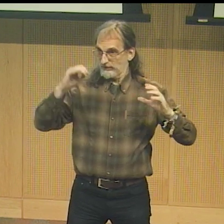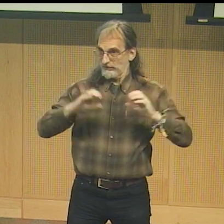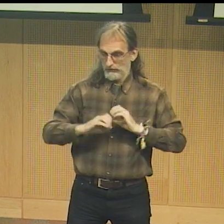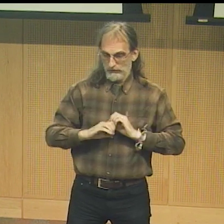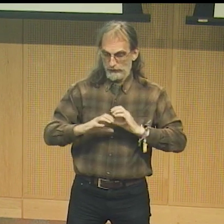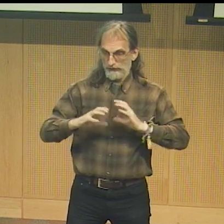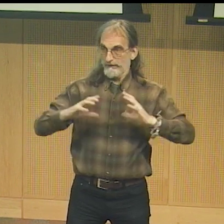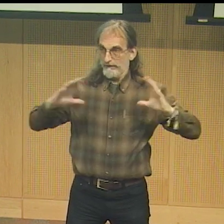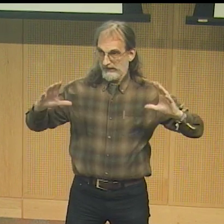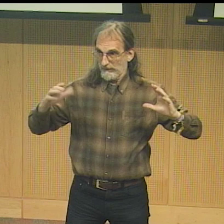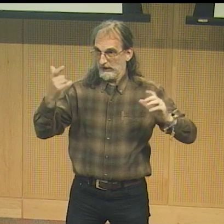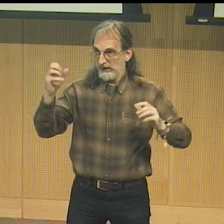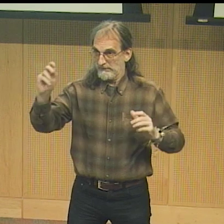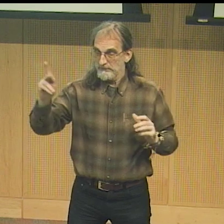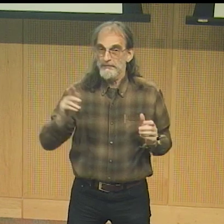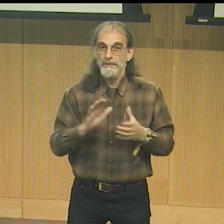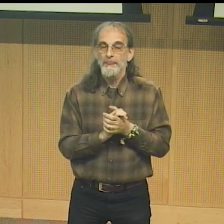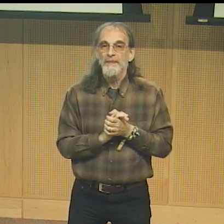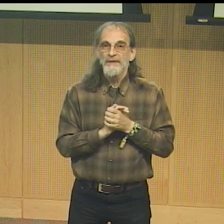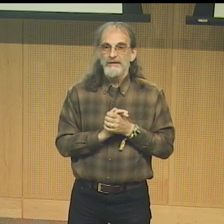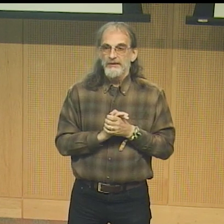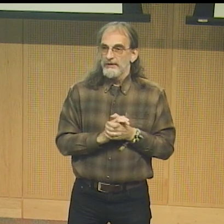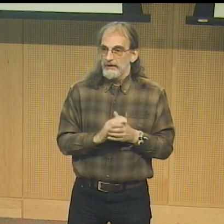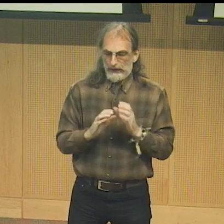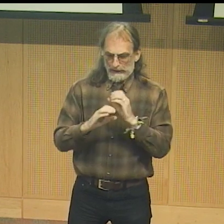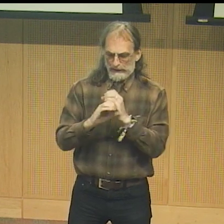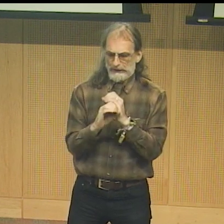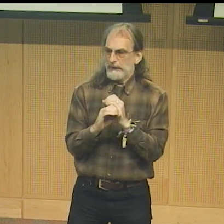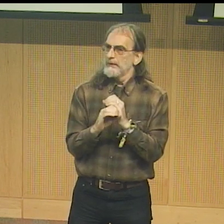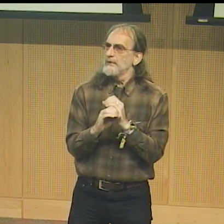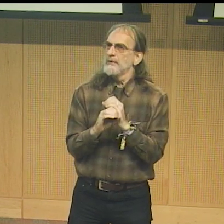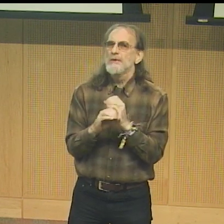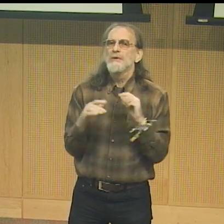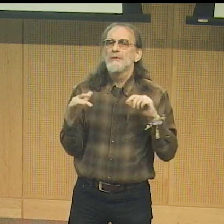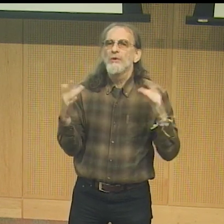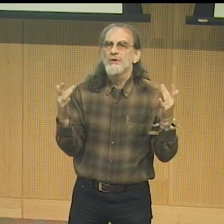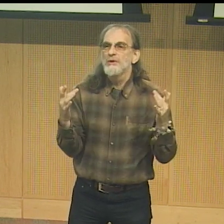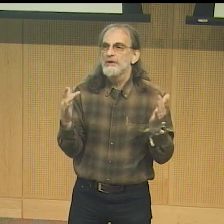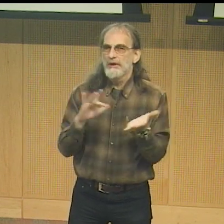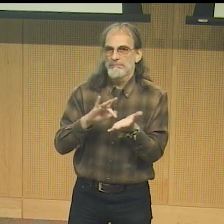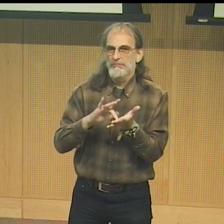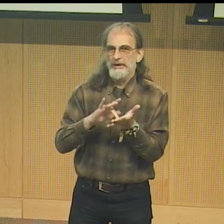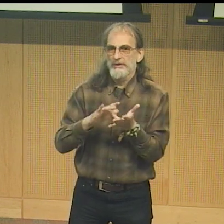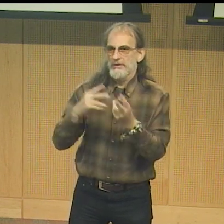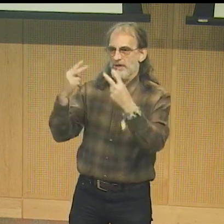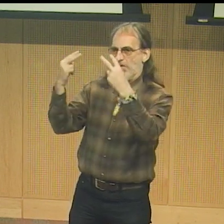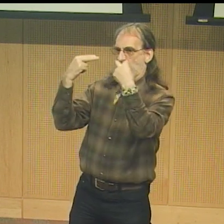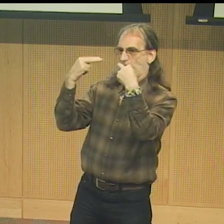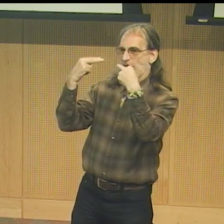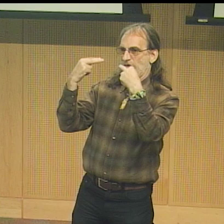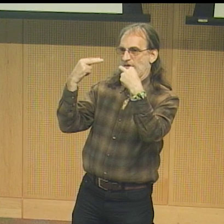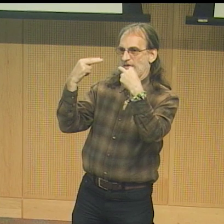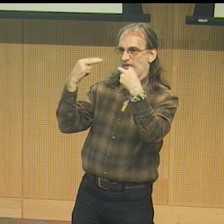And at the very inner core is the medical model, the medical dimension of how deafness is viewed.